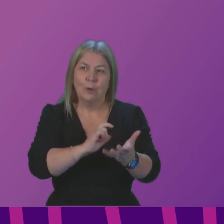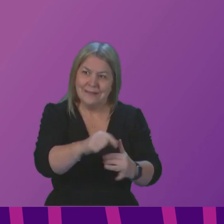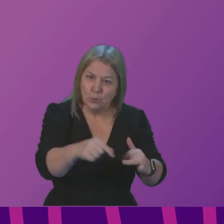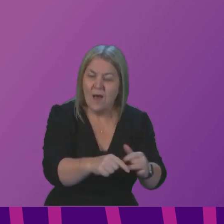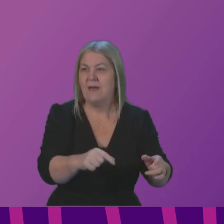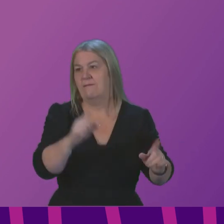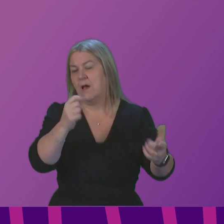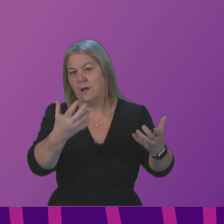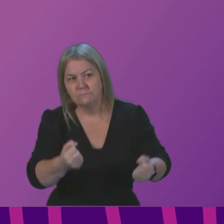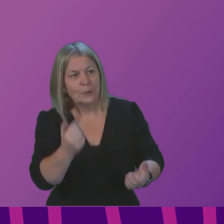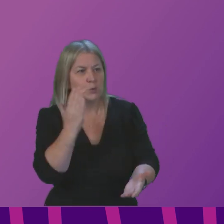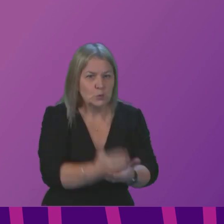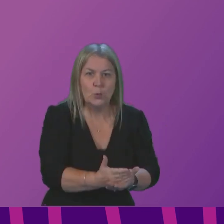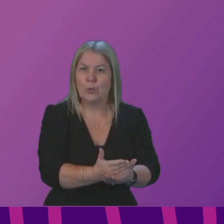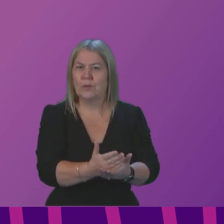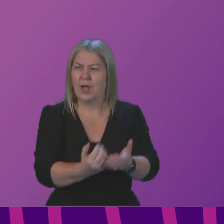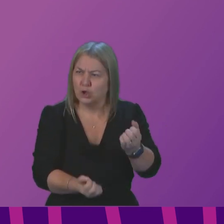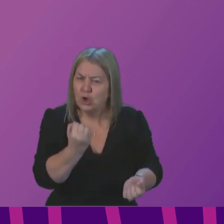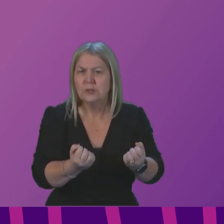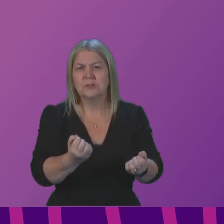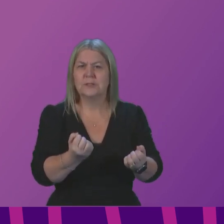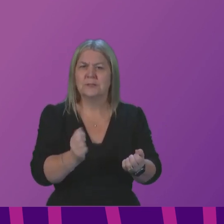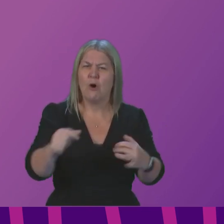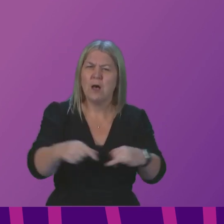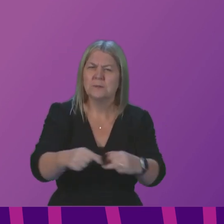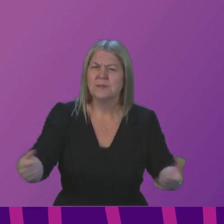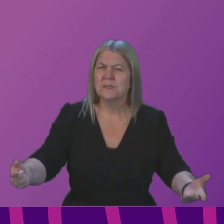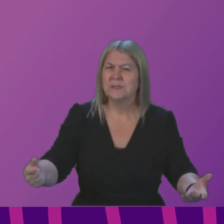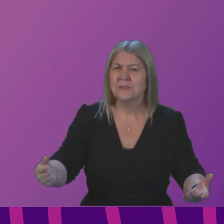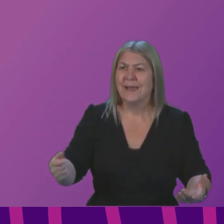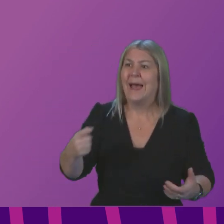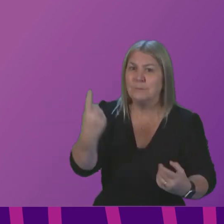and justice that he deserves, when he was at the heart of this Government, what chance